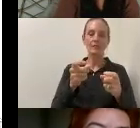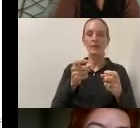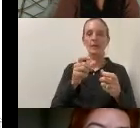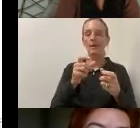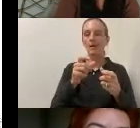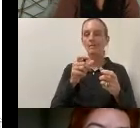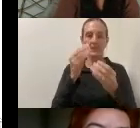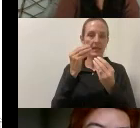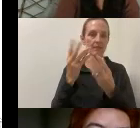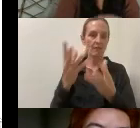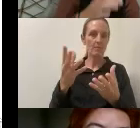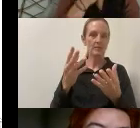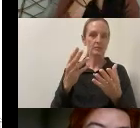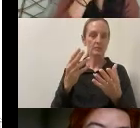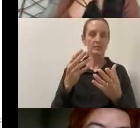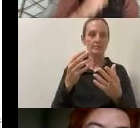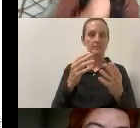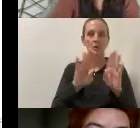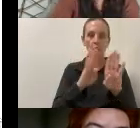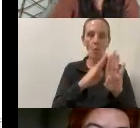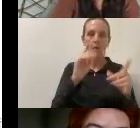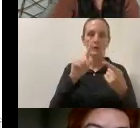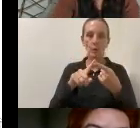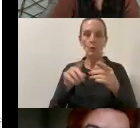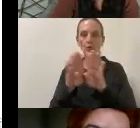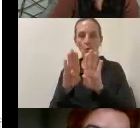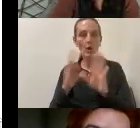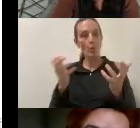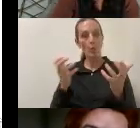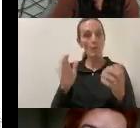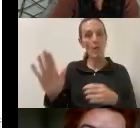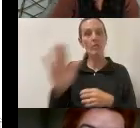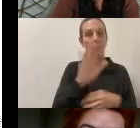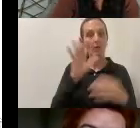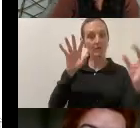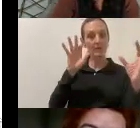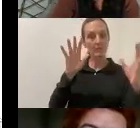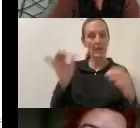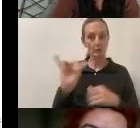people can also get their feedback because we realize that not everybody wants to, or